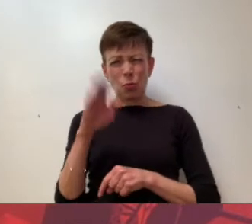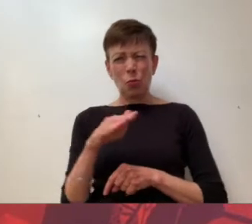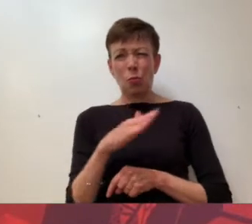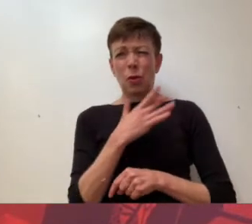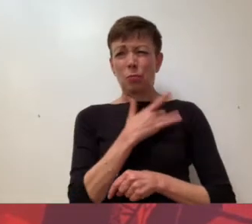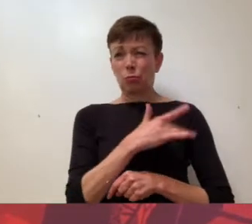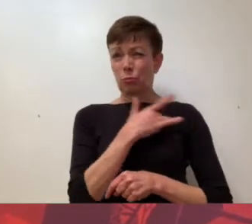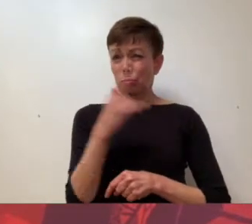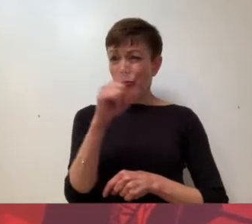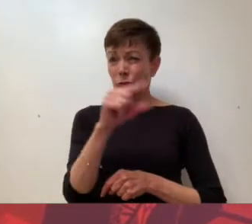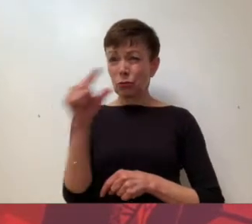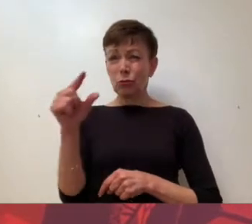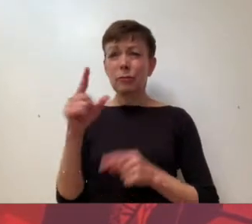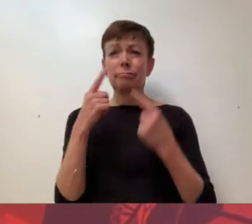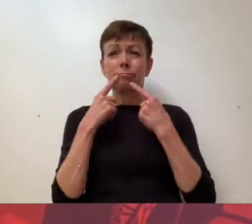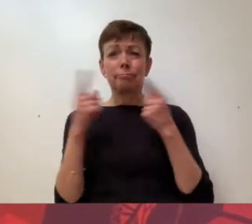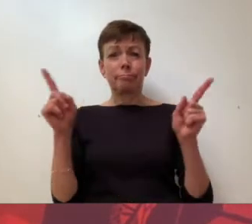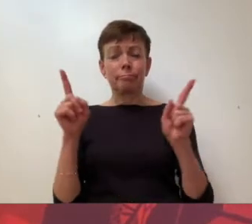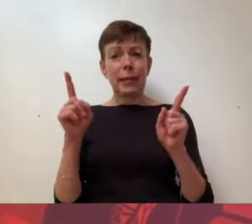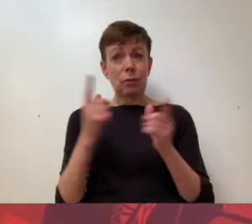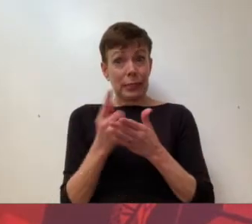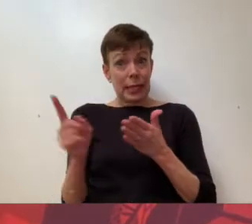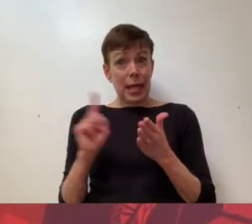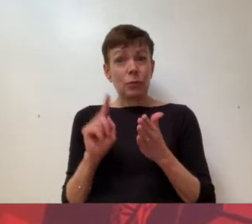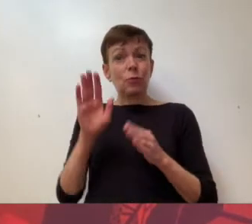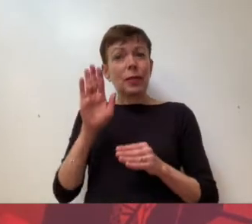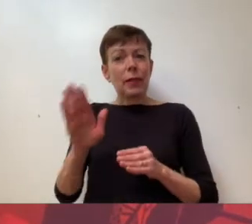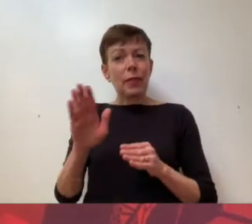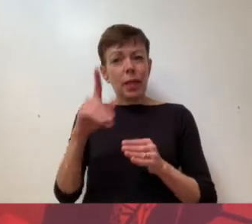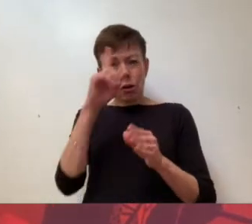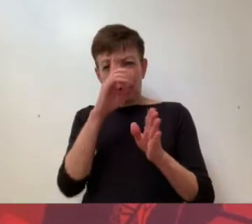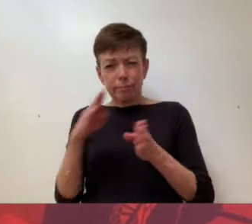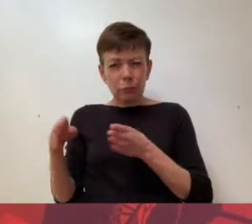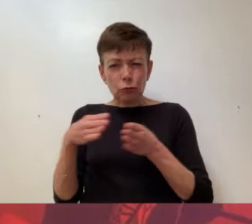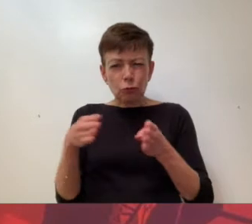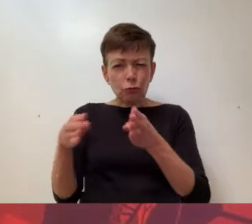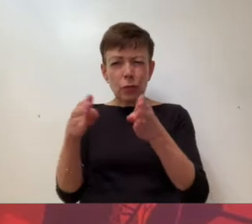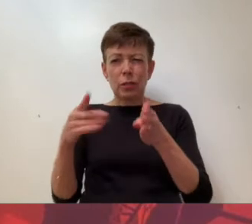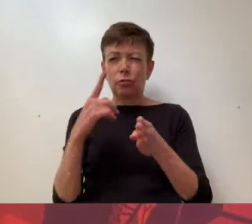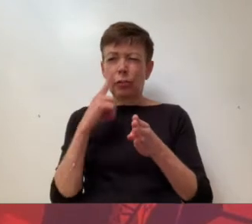As most of you likely know by now, the provincial government announced their Relaunch Strategy